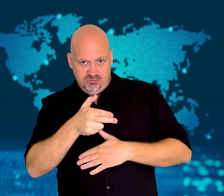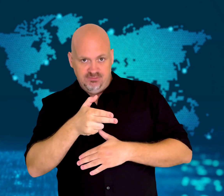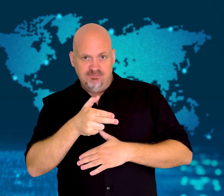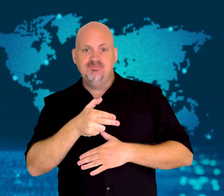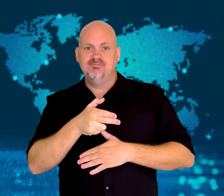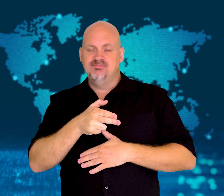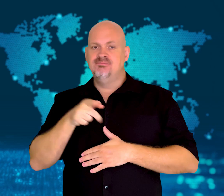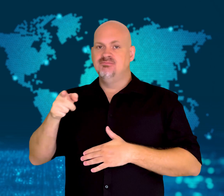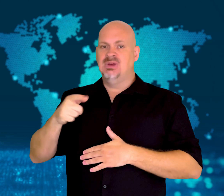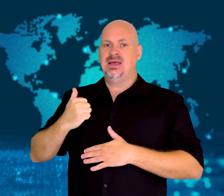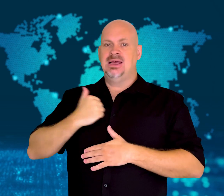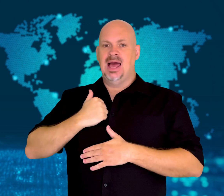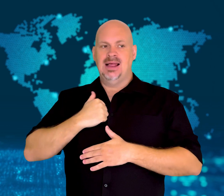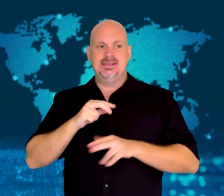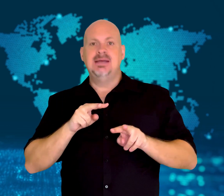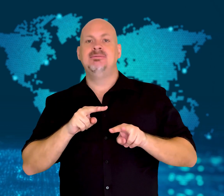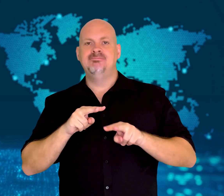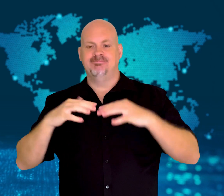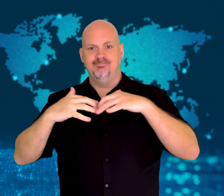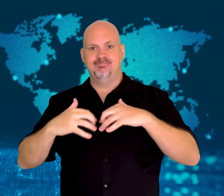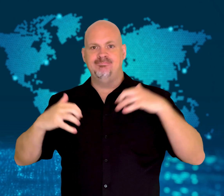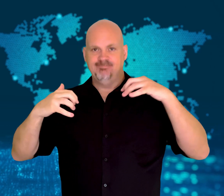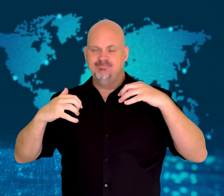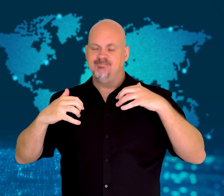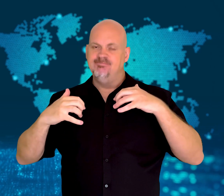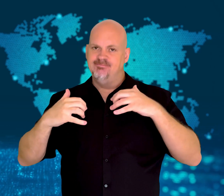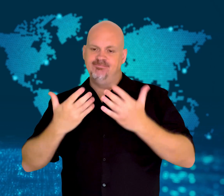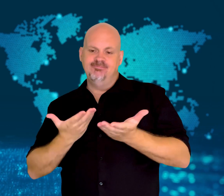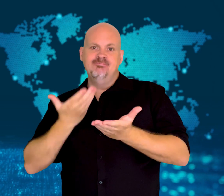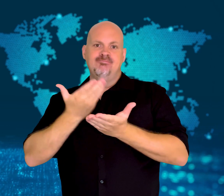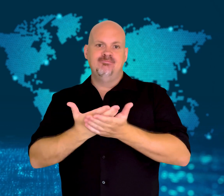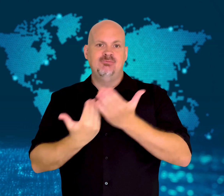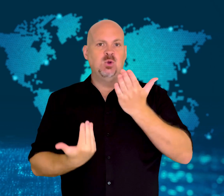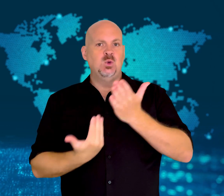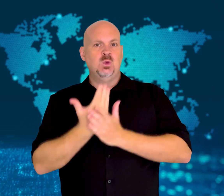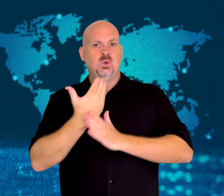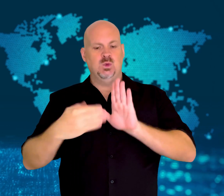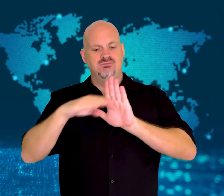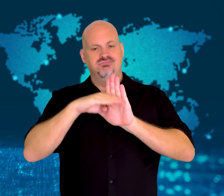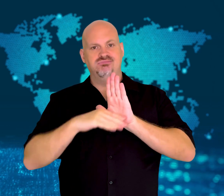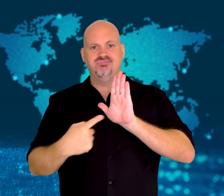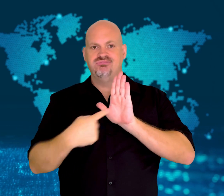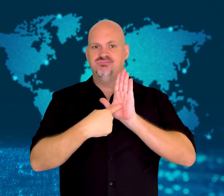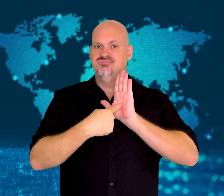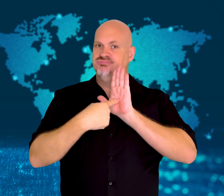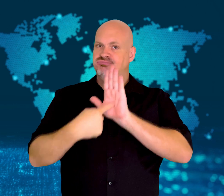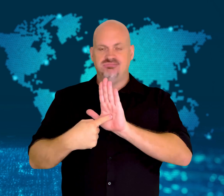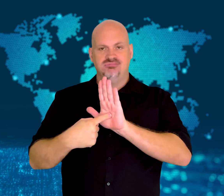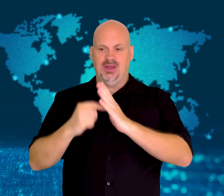in the US, Canada's government introduced legislation to freeze the sale